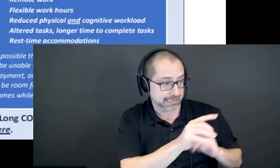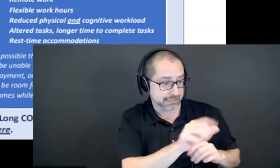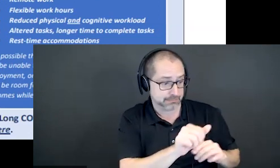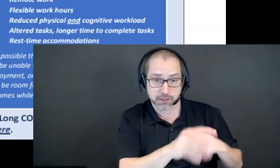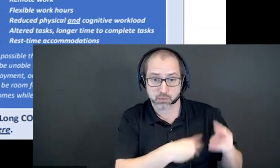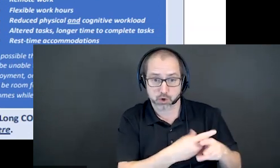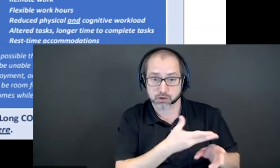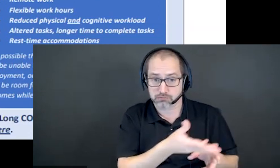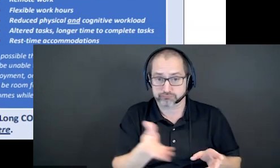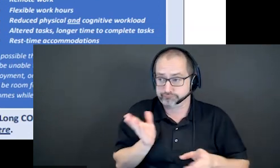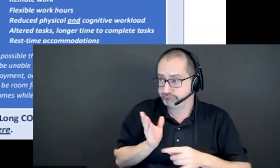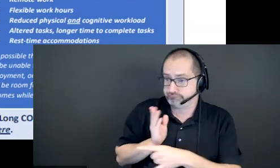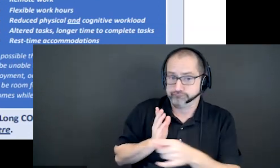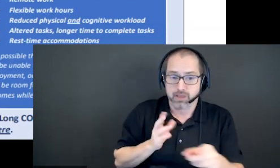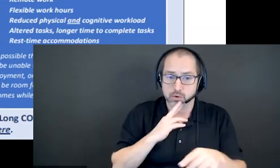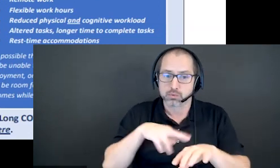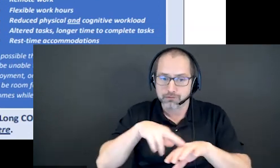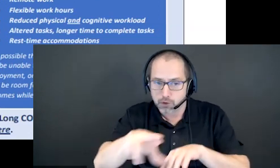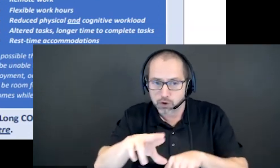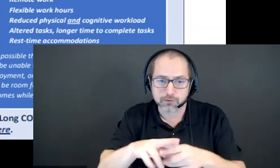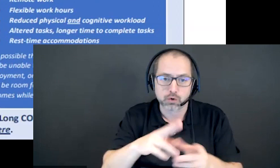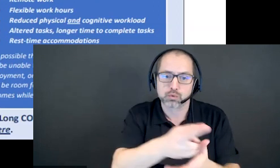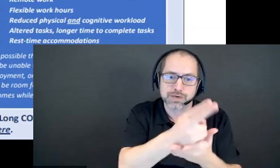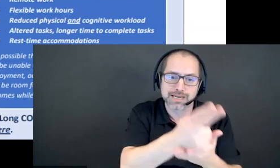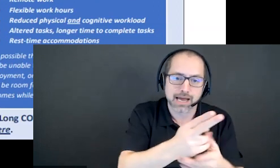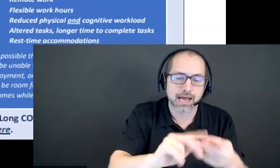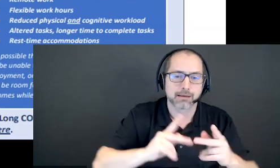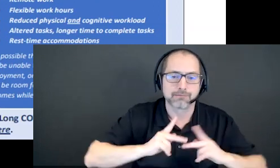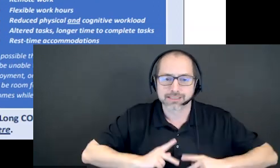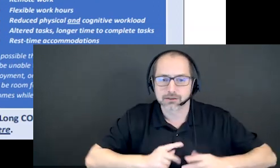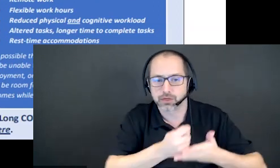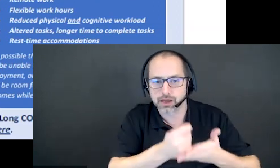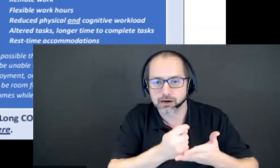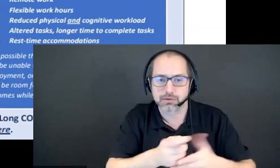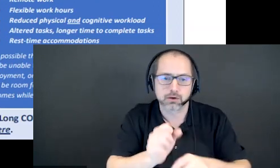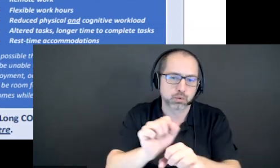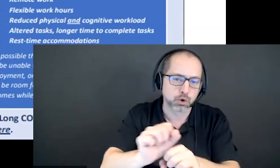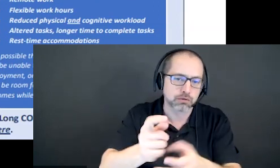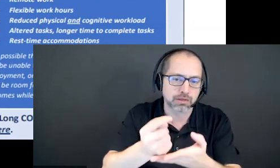referring for rehabilitation so physiotherapy, occupational therapy however, again when we're